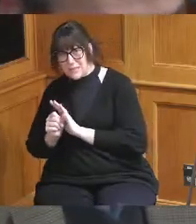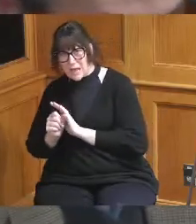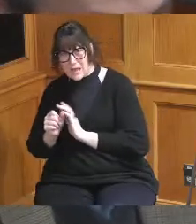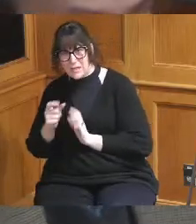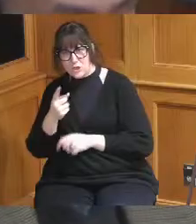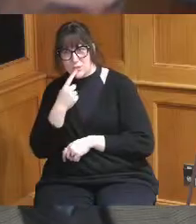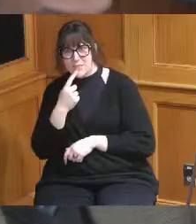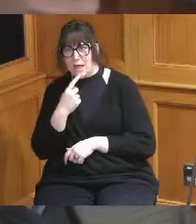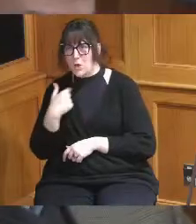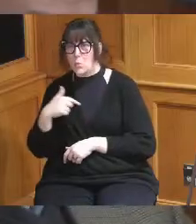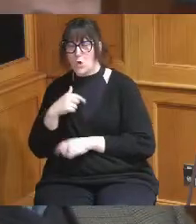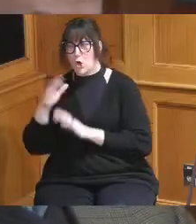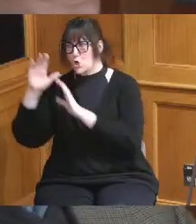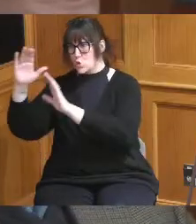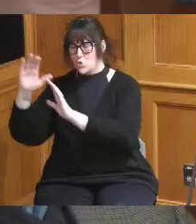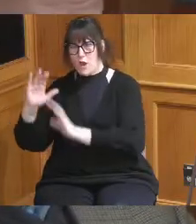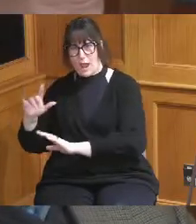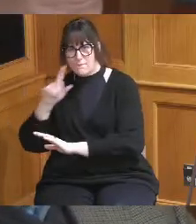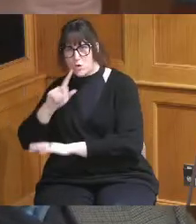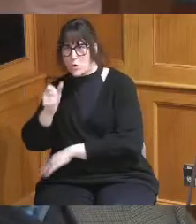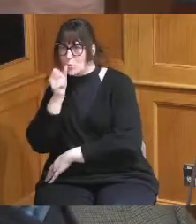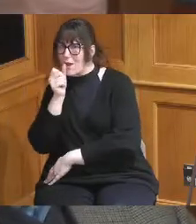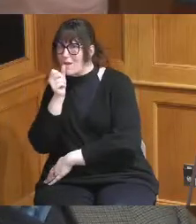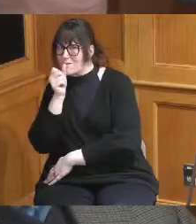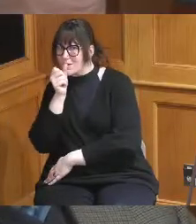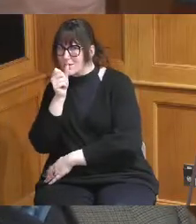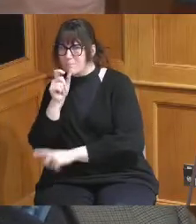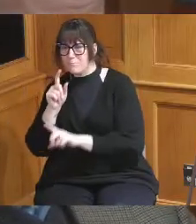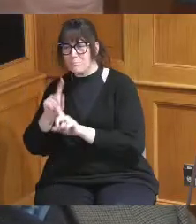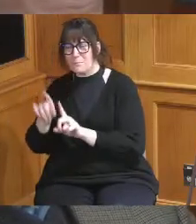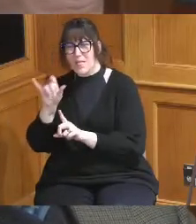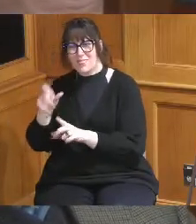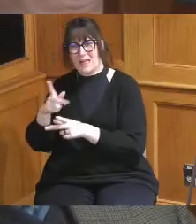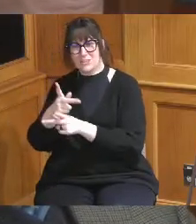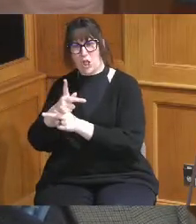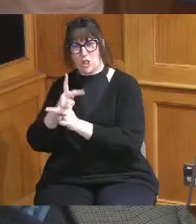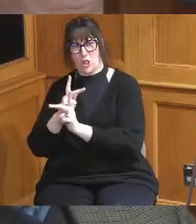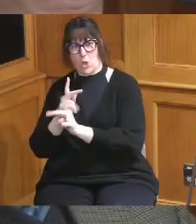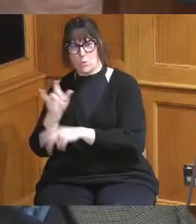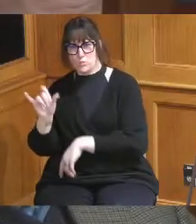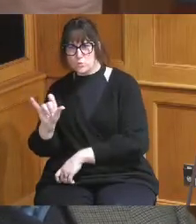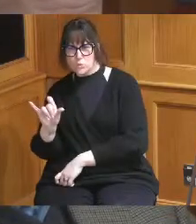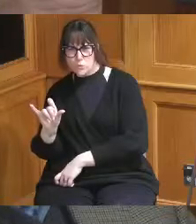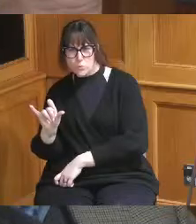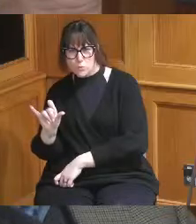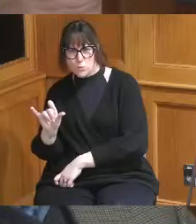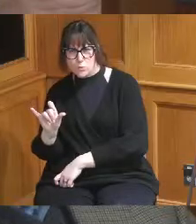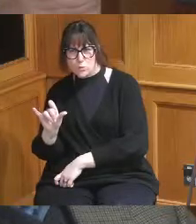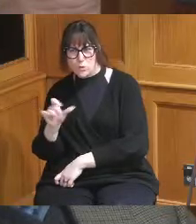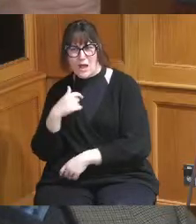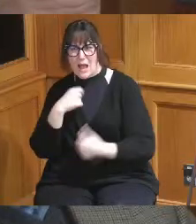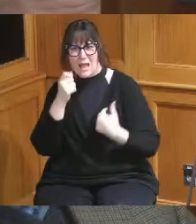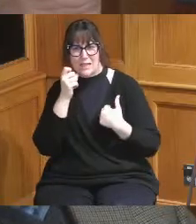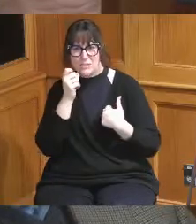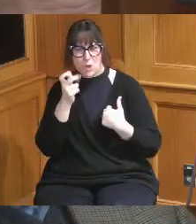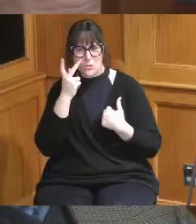private side but private is in the loan category I don't see any foundations maybe there are some